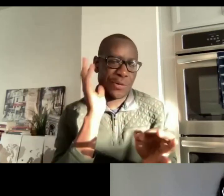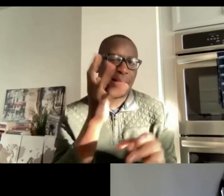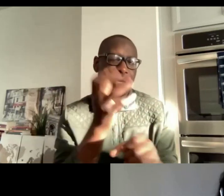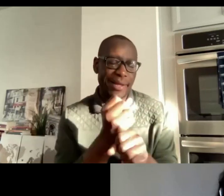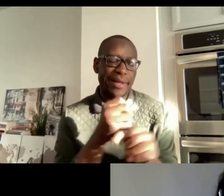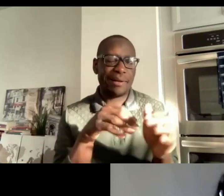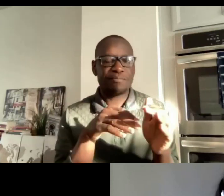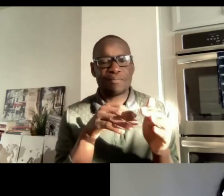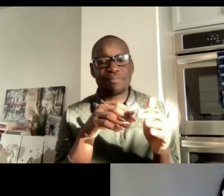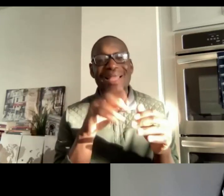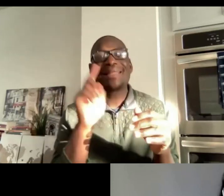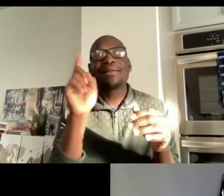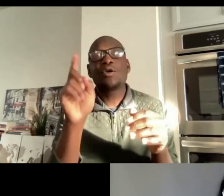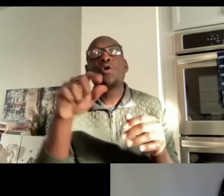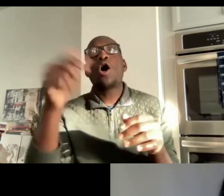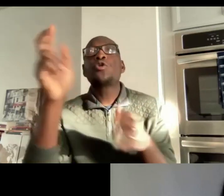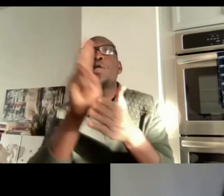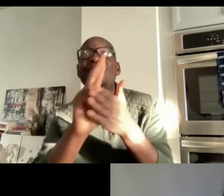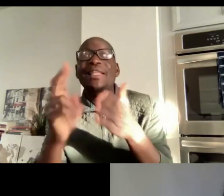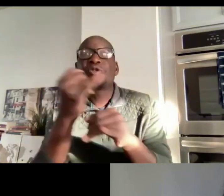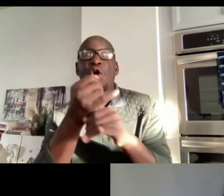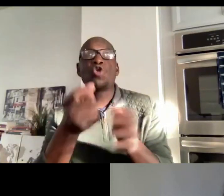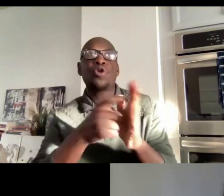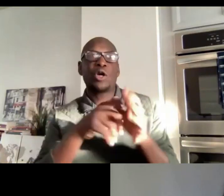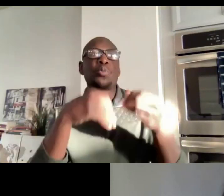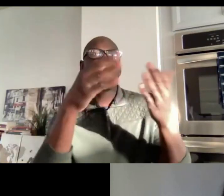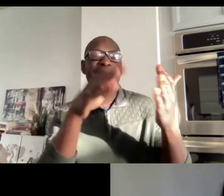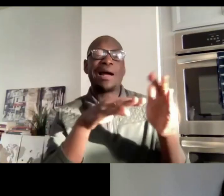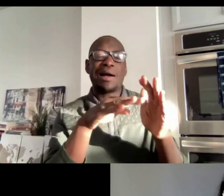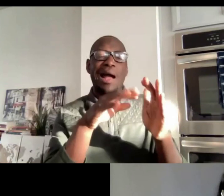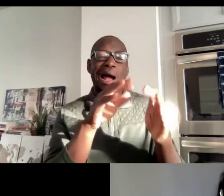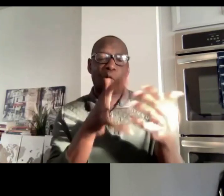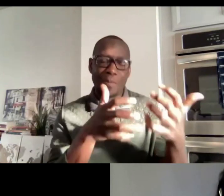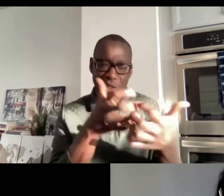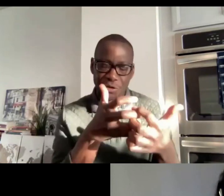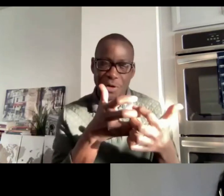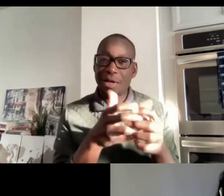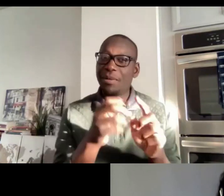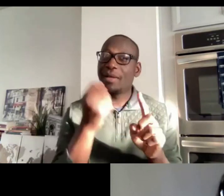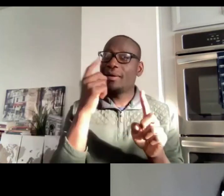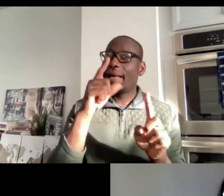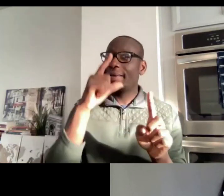yes, deaf students can go to their local community college, to another University. All universities